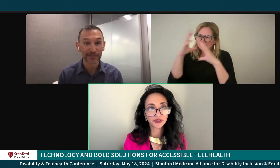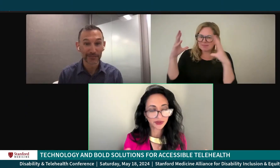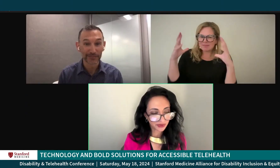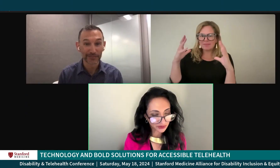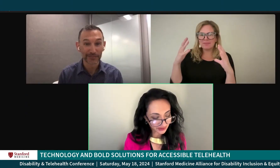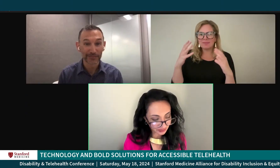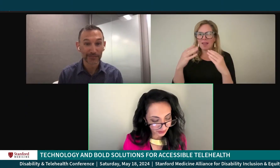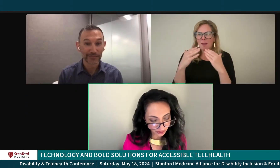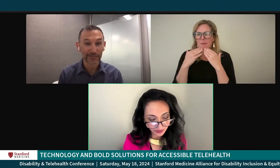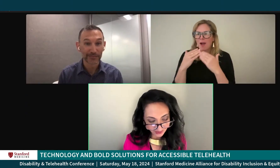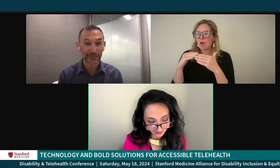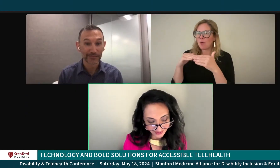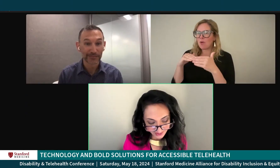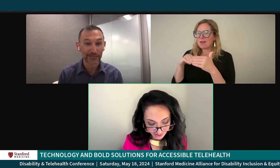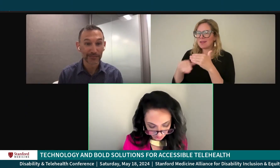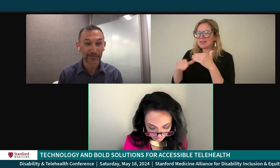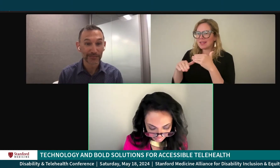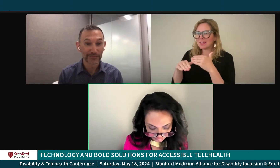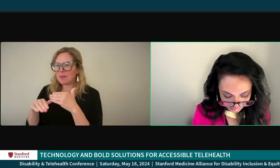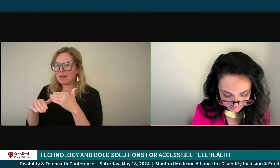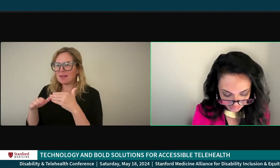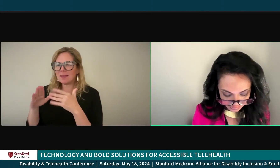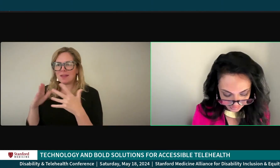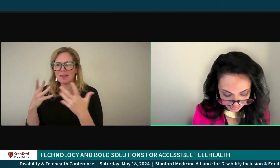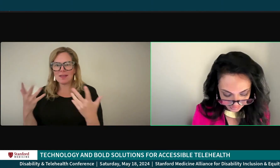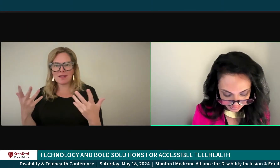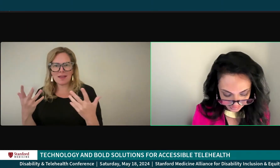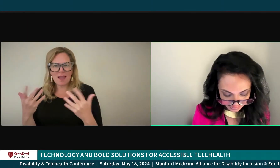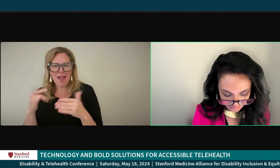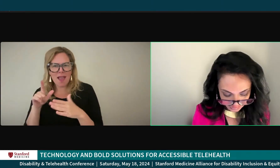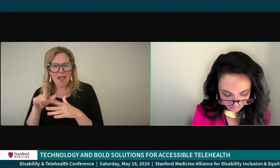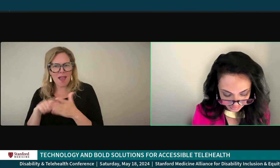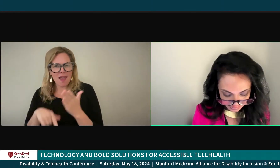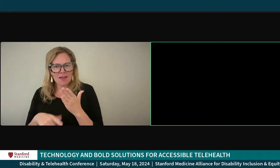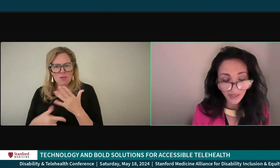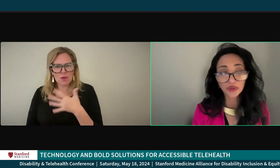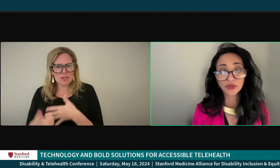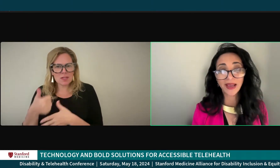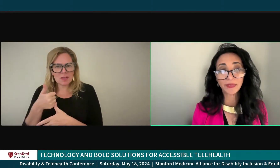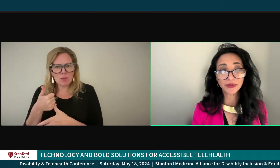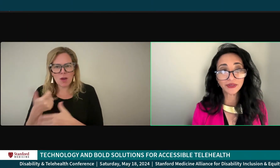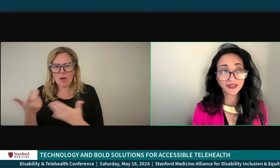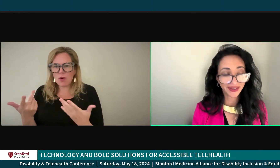And really trying to prioritize where we need to be spending our intellectual capital and